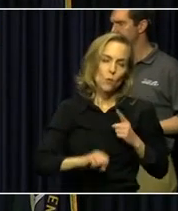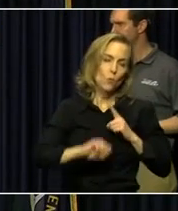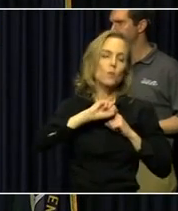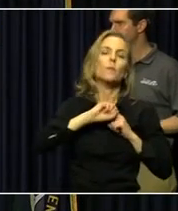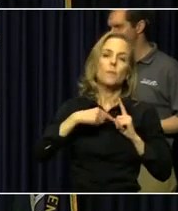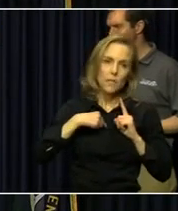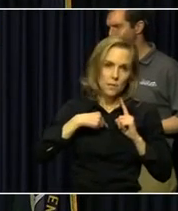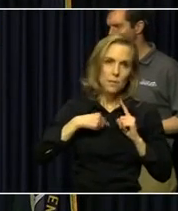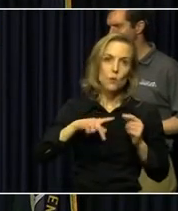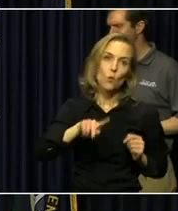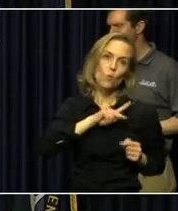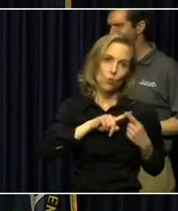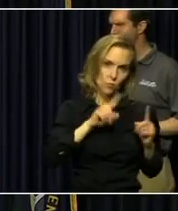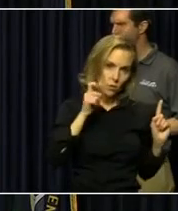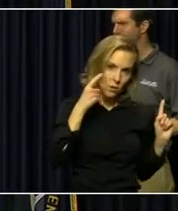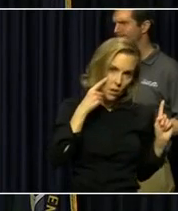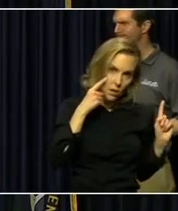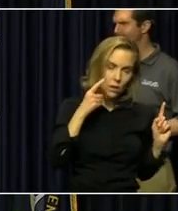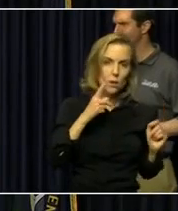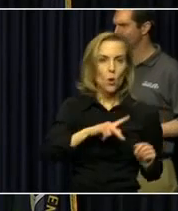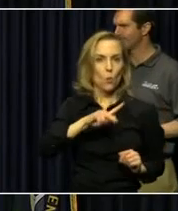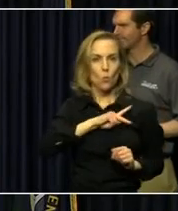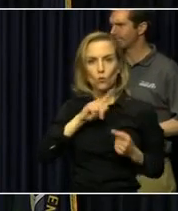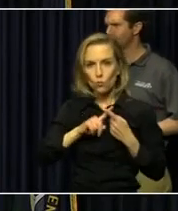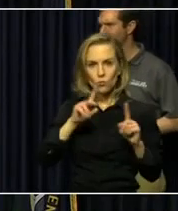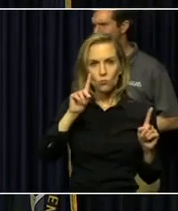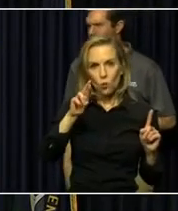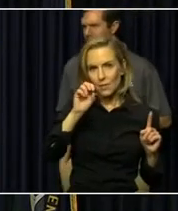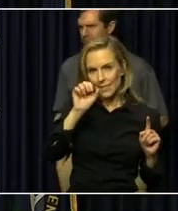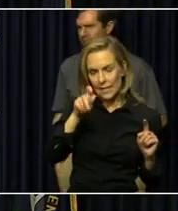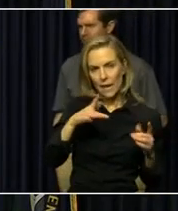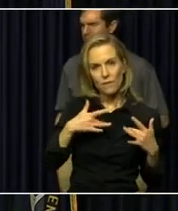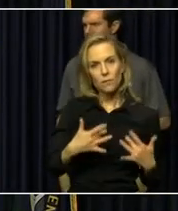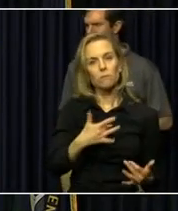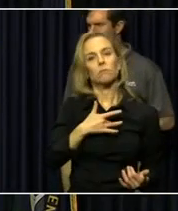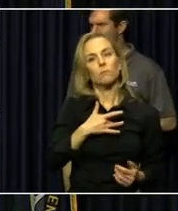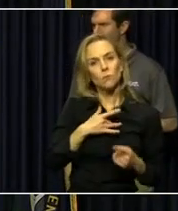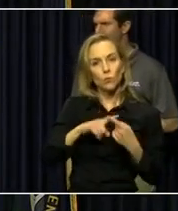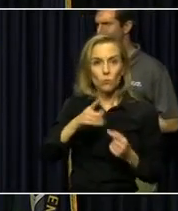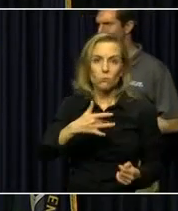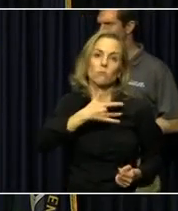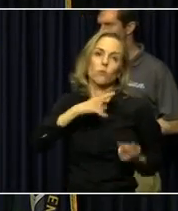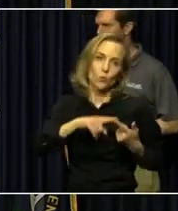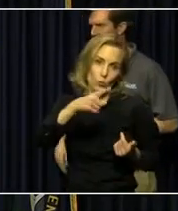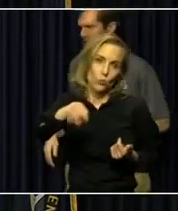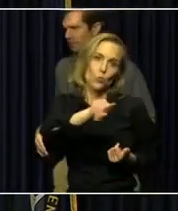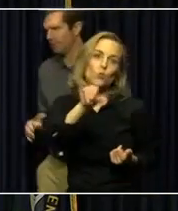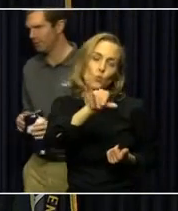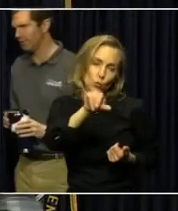MANY MORE THAN THAT, HOUSES OF WORSHIP, WHETHER IT'S ANYWHERE